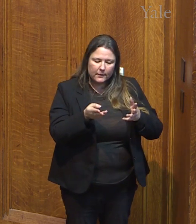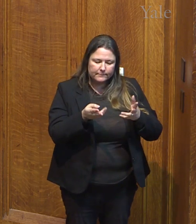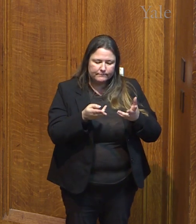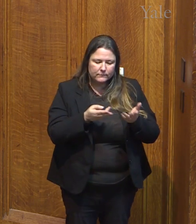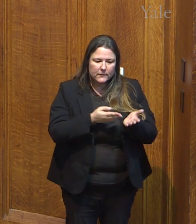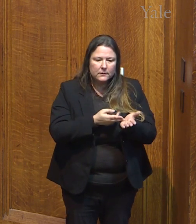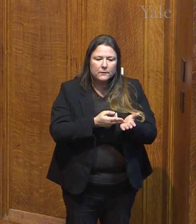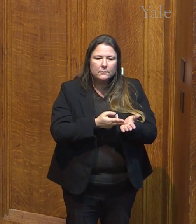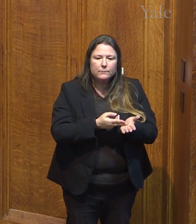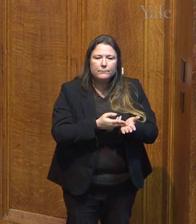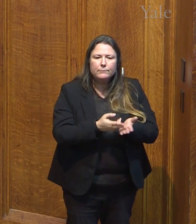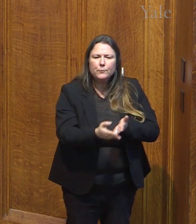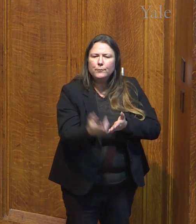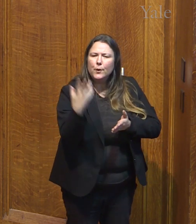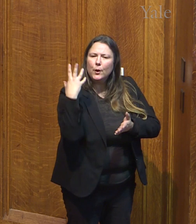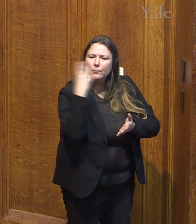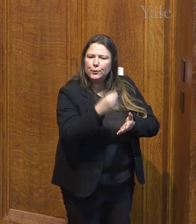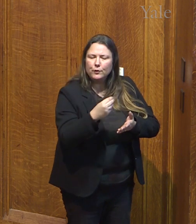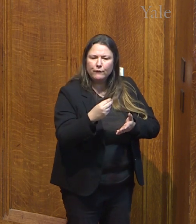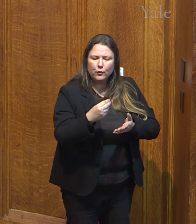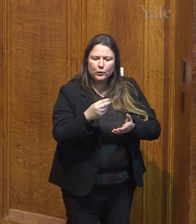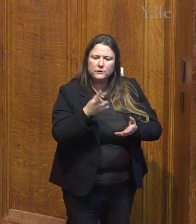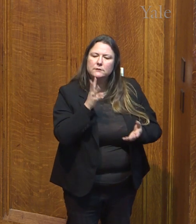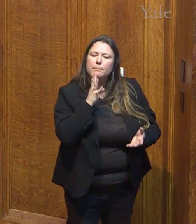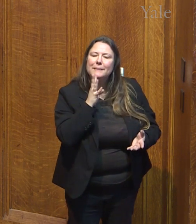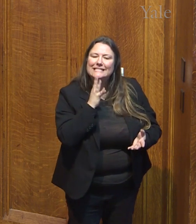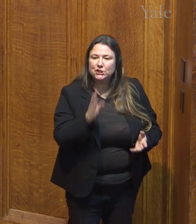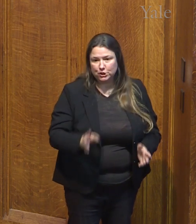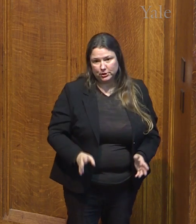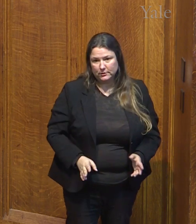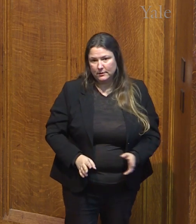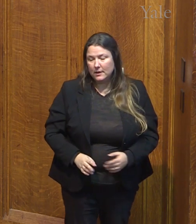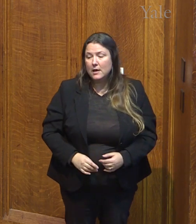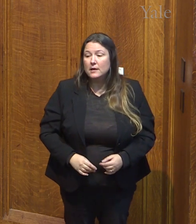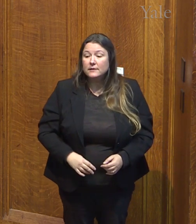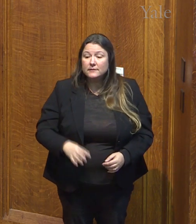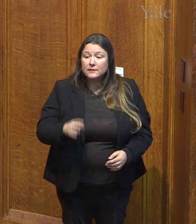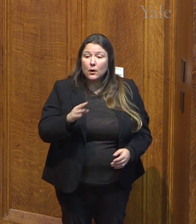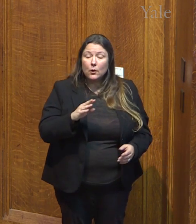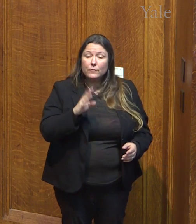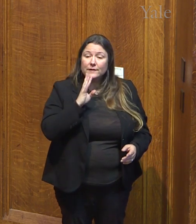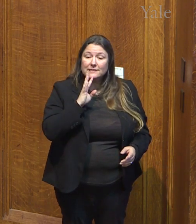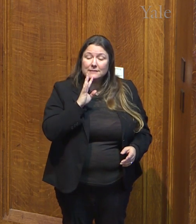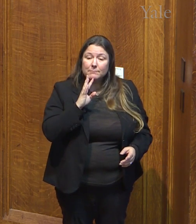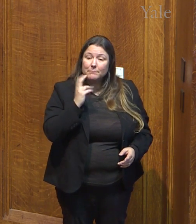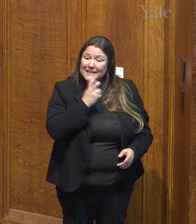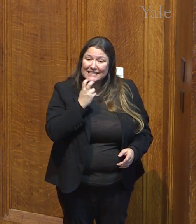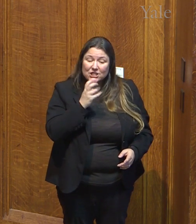Before long, throughout Europe, speech became virtually the sole method of teaching.